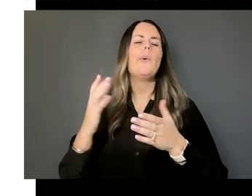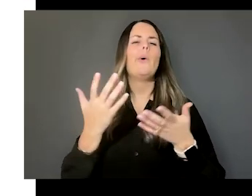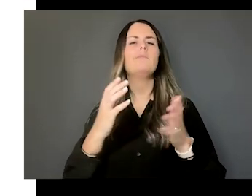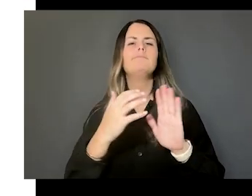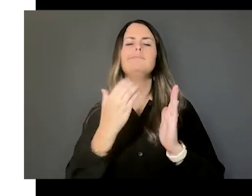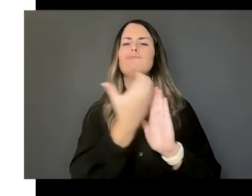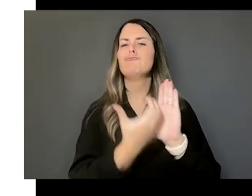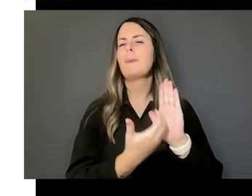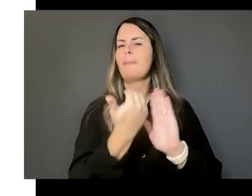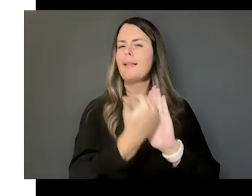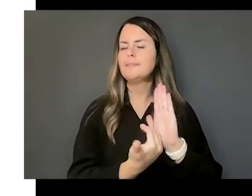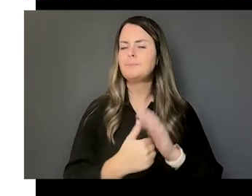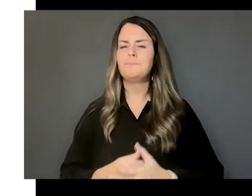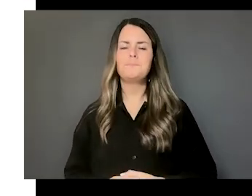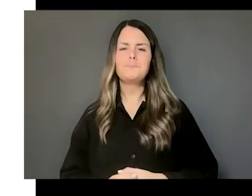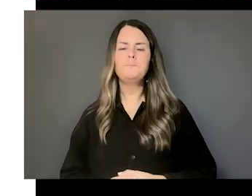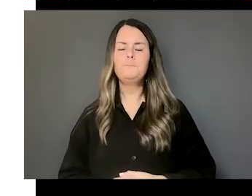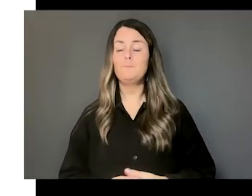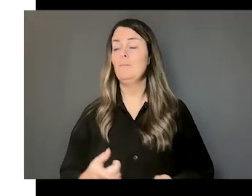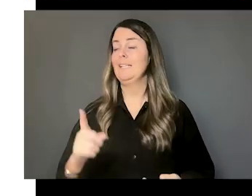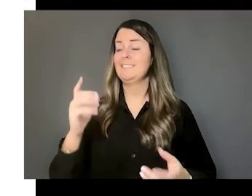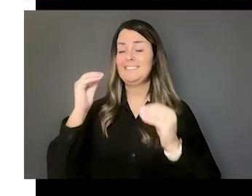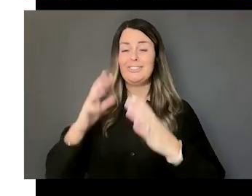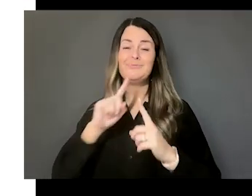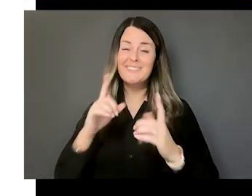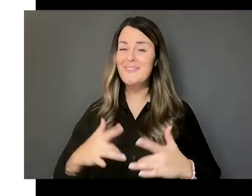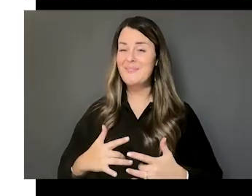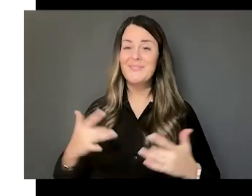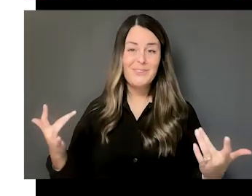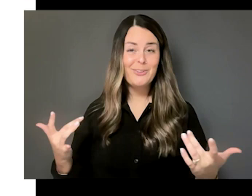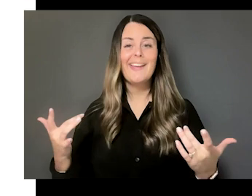So our teachers were really thrilled with the engagement of students